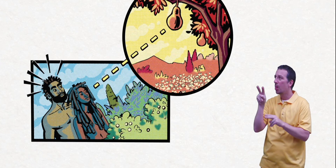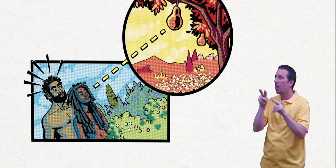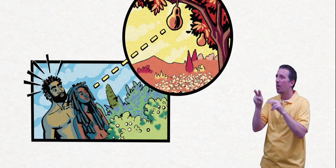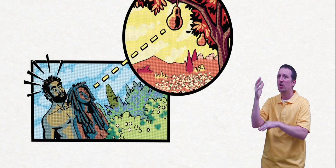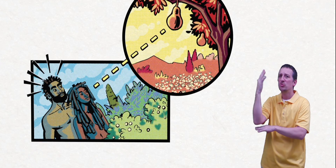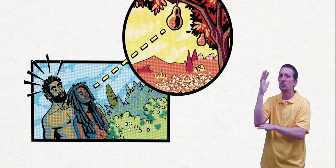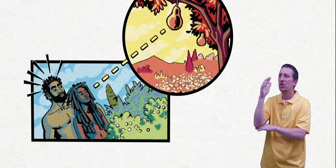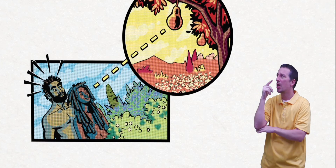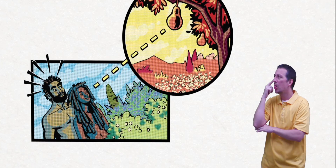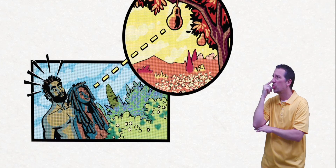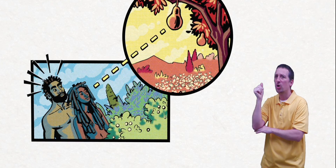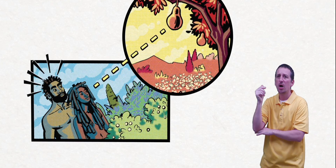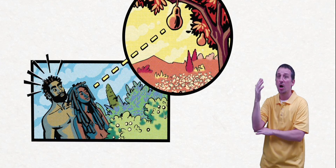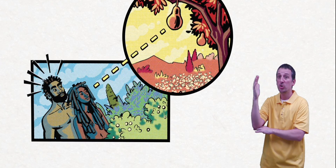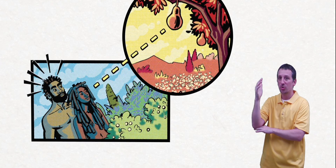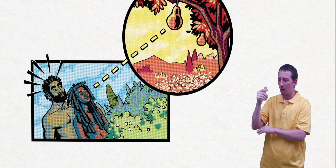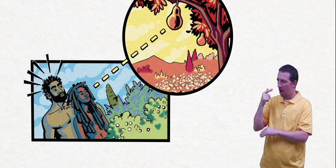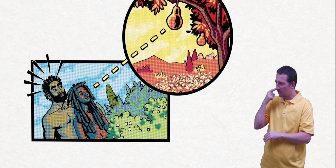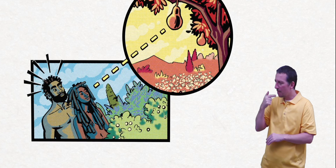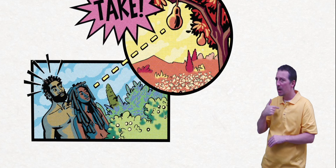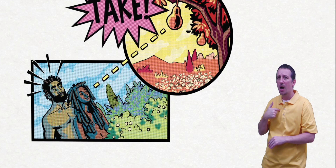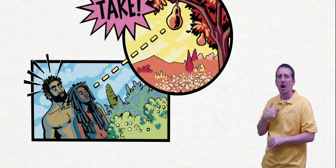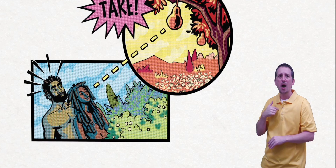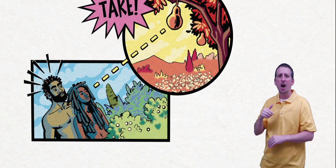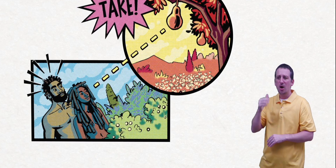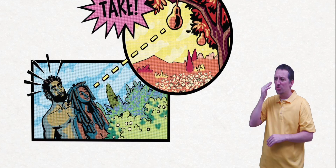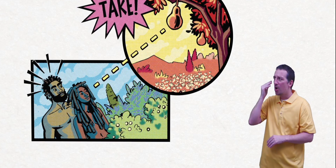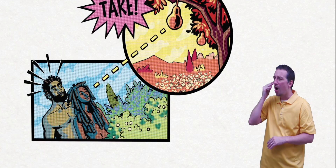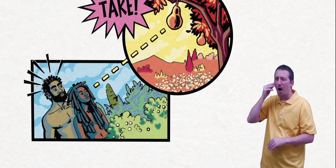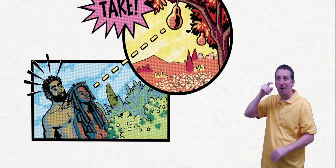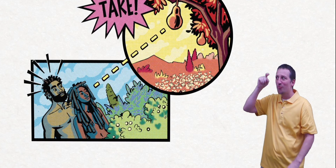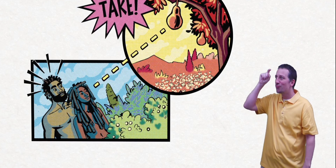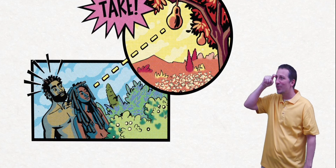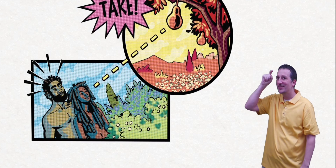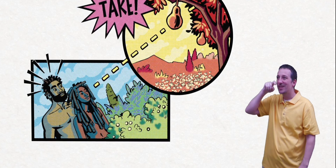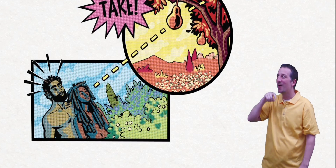it’s good to take this knowledge for themselves. And then we read they desire to become wise,